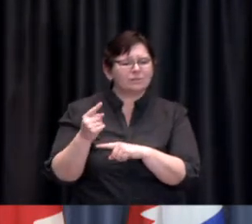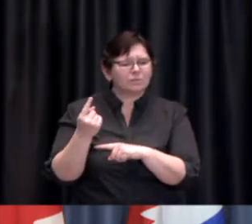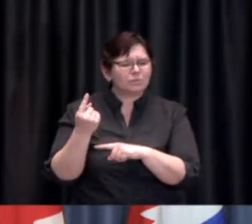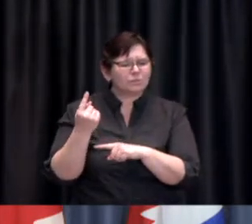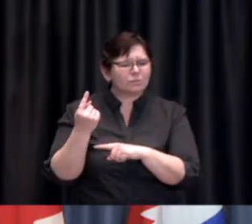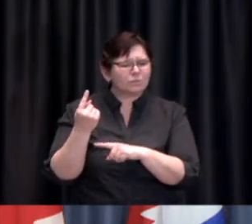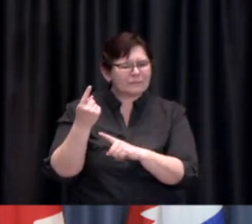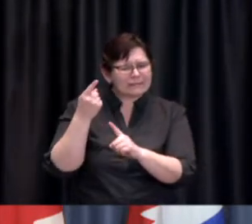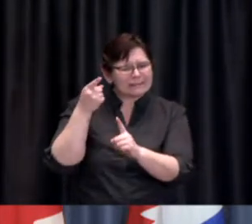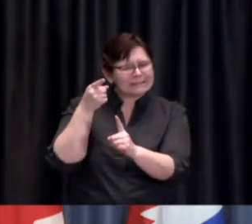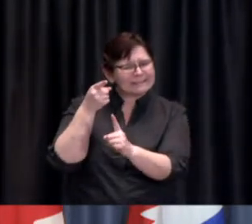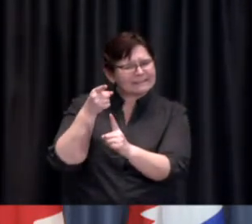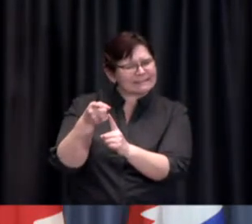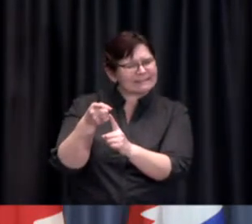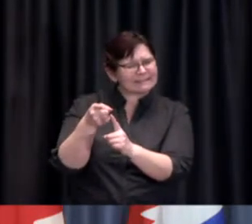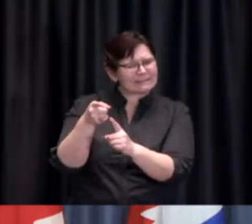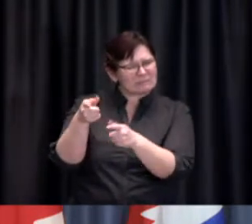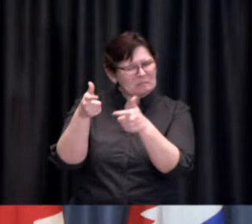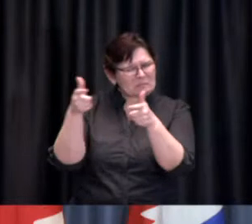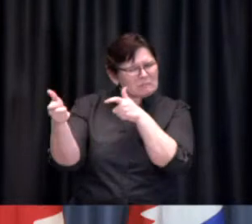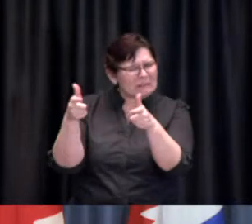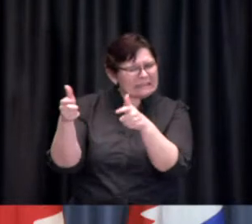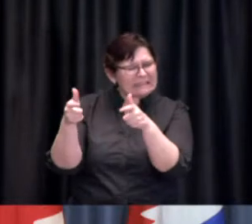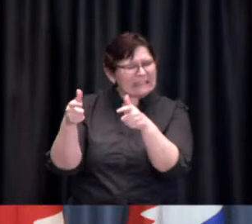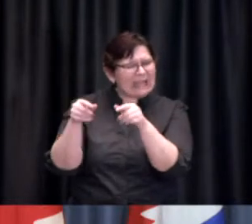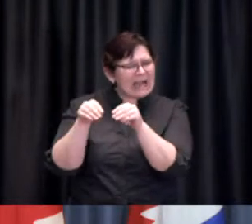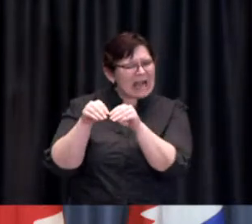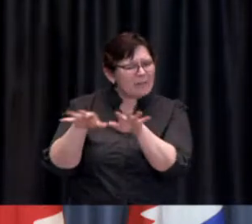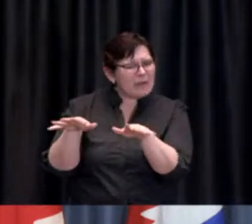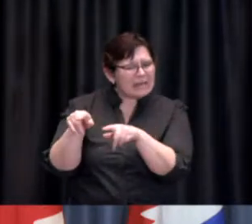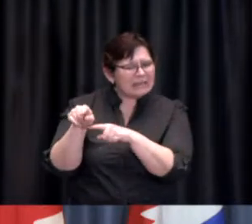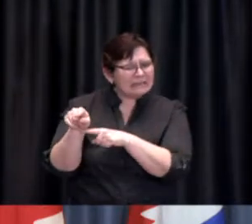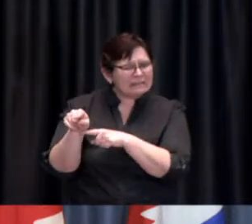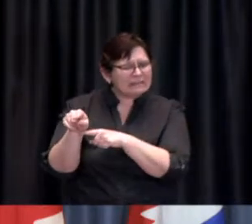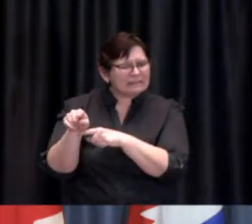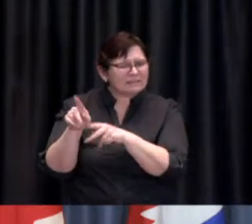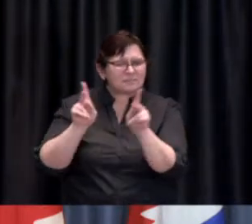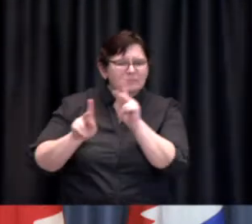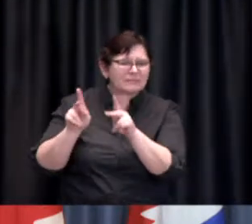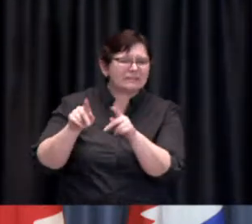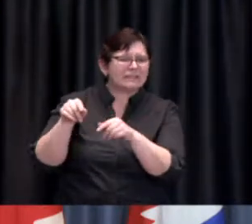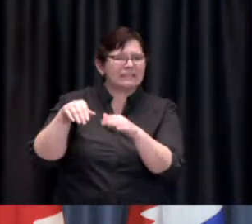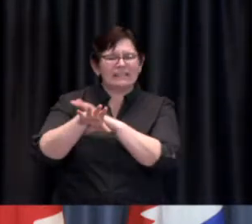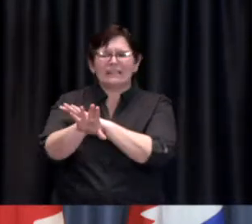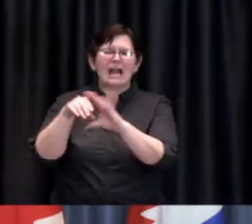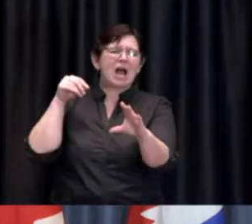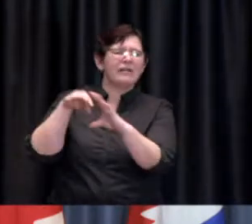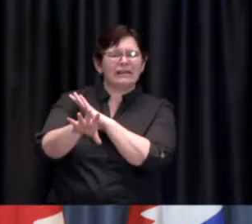uh you know with residents coming and going throughout the day and and you know different um